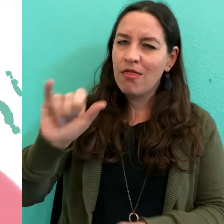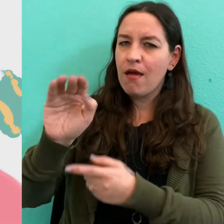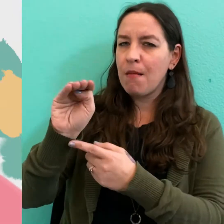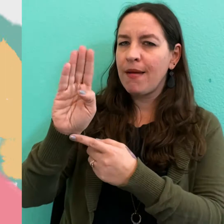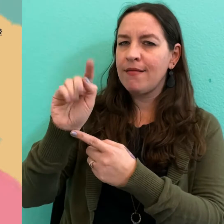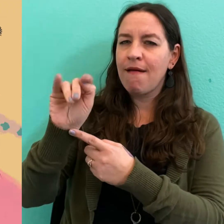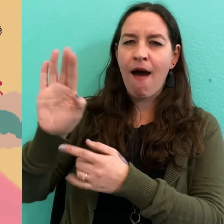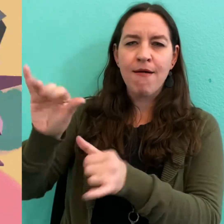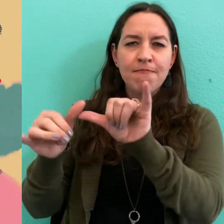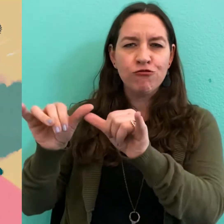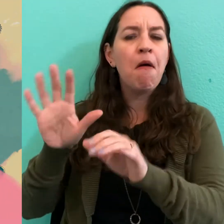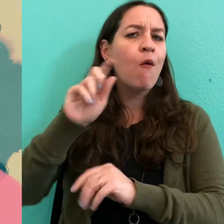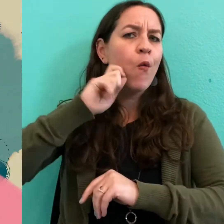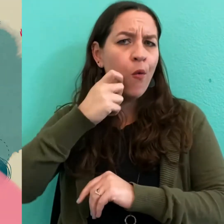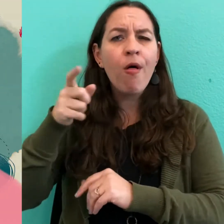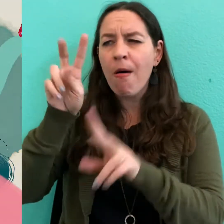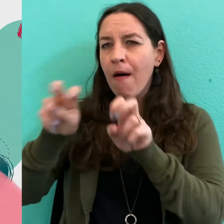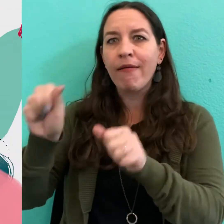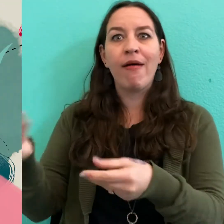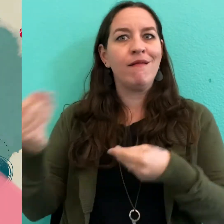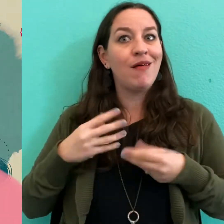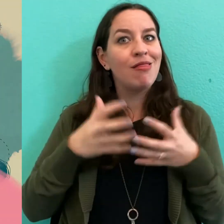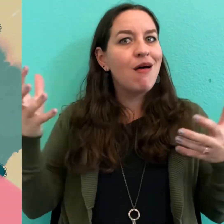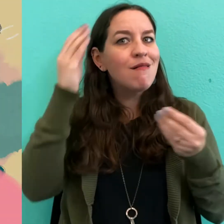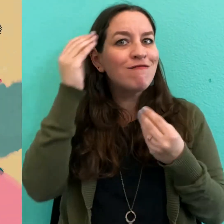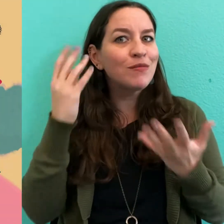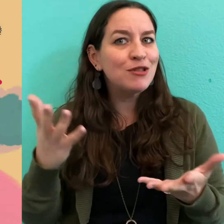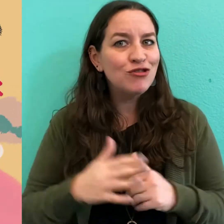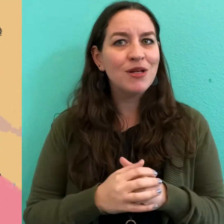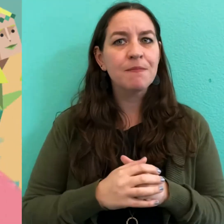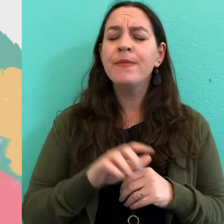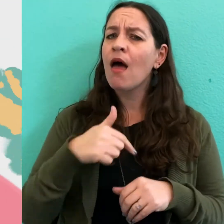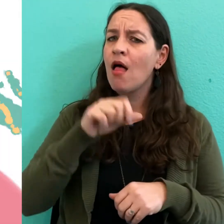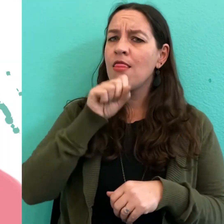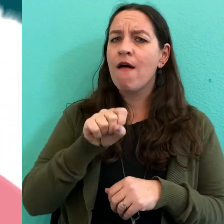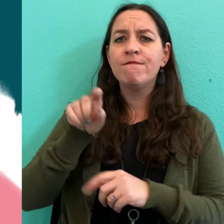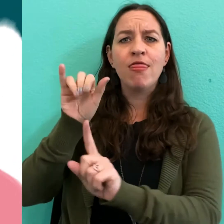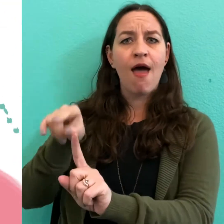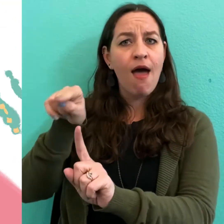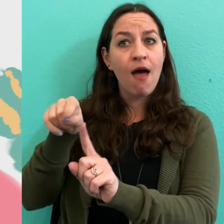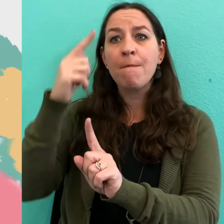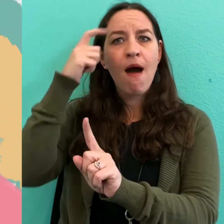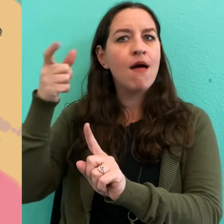It gives us lots of information. And one of my favorite things about it is that it is only a strength inventory,